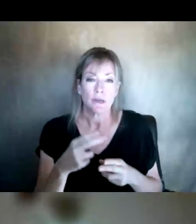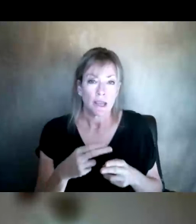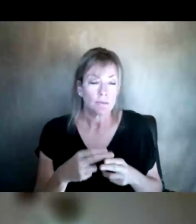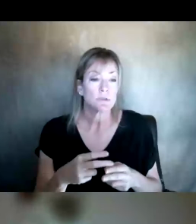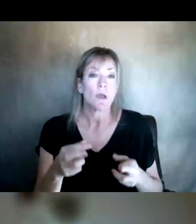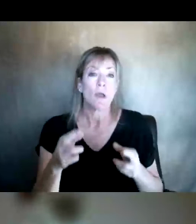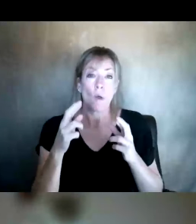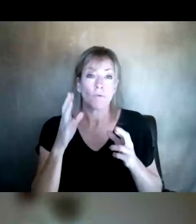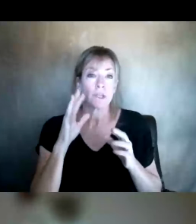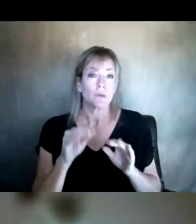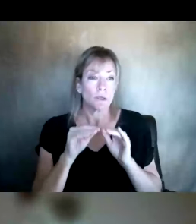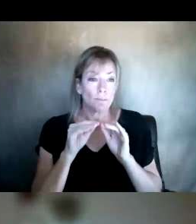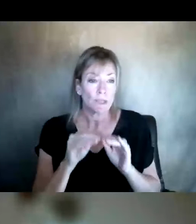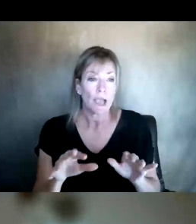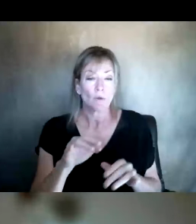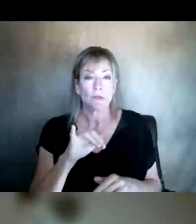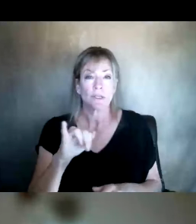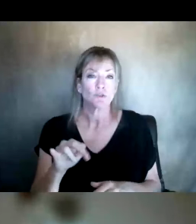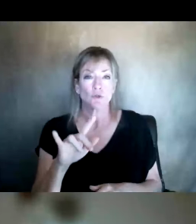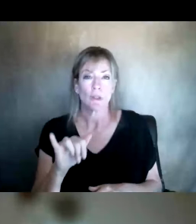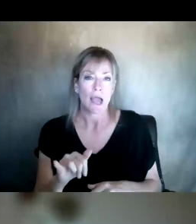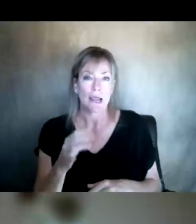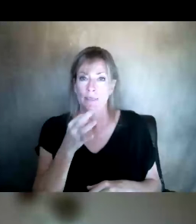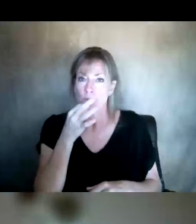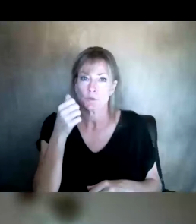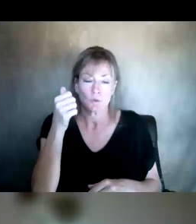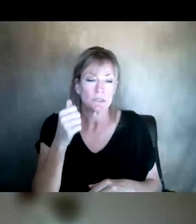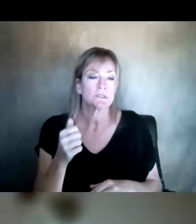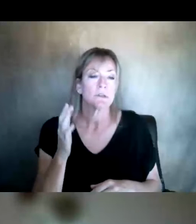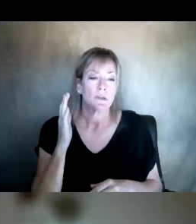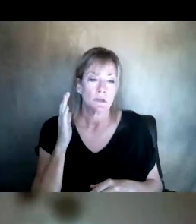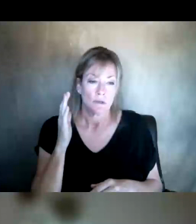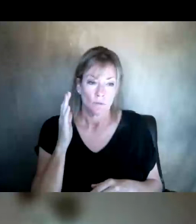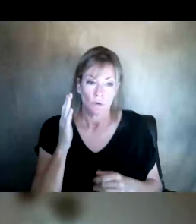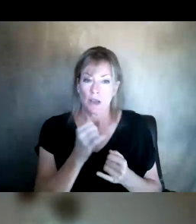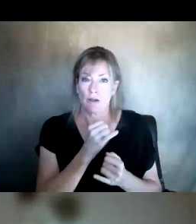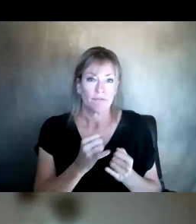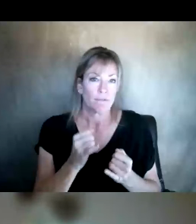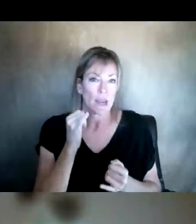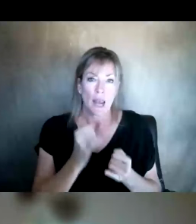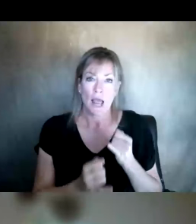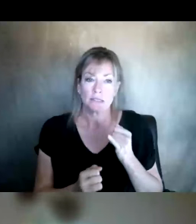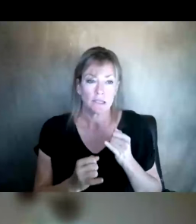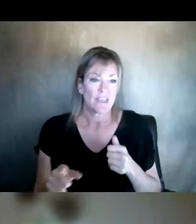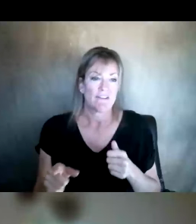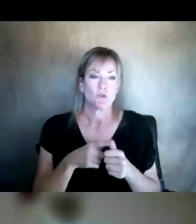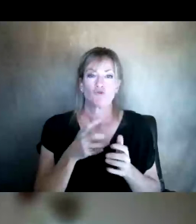BE OUT IN JULY AT THE EARLIEST AND FINALIZING THE FIRST ROUGH